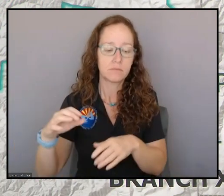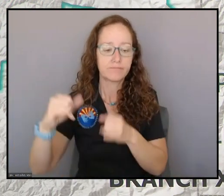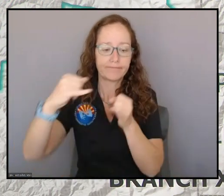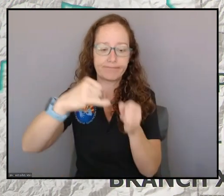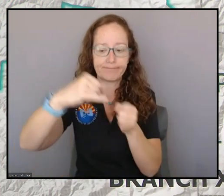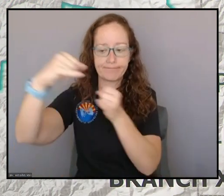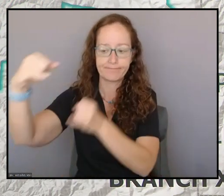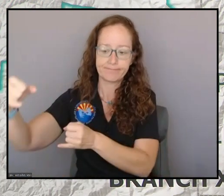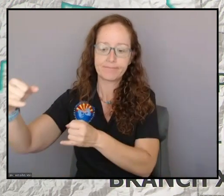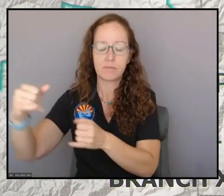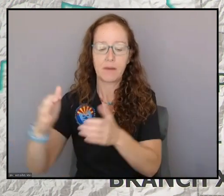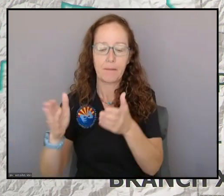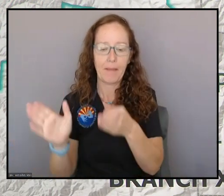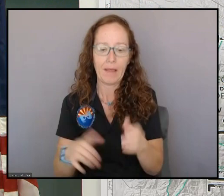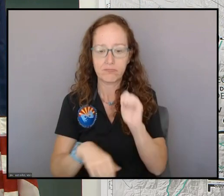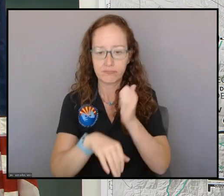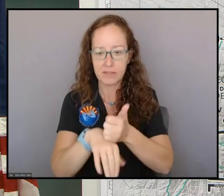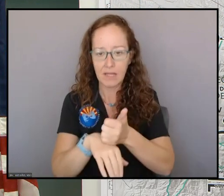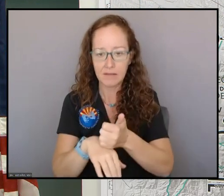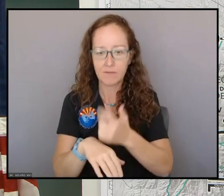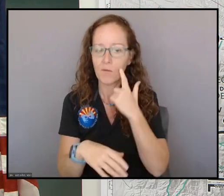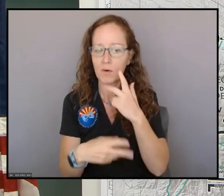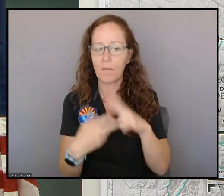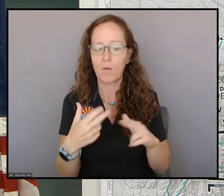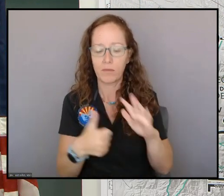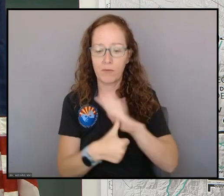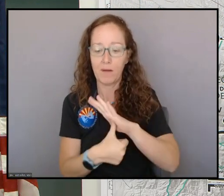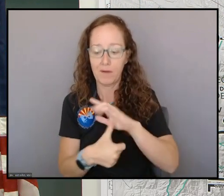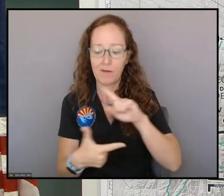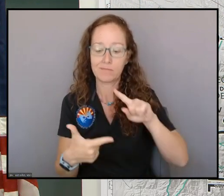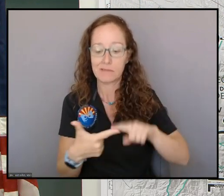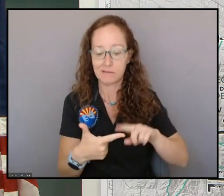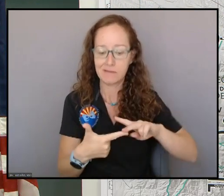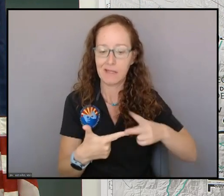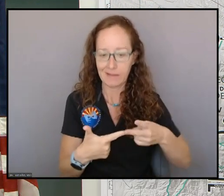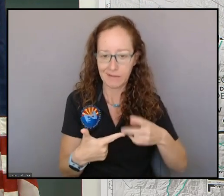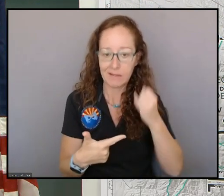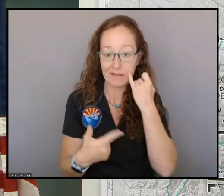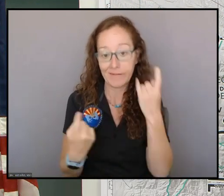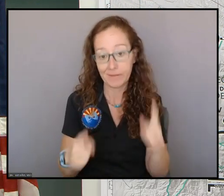primary and then contingency in the event things occur. So a